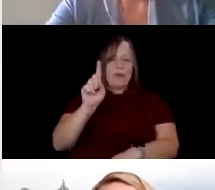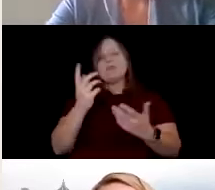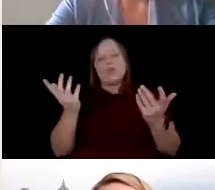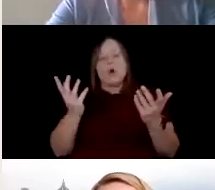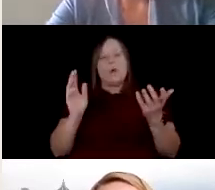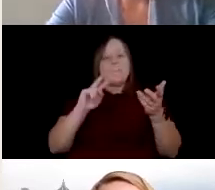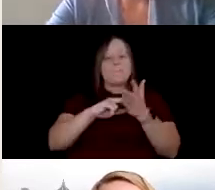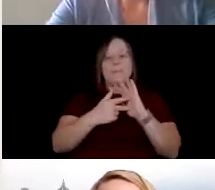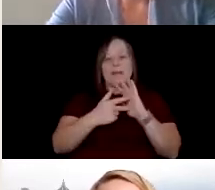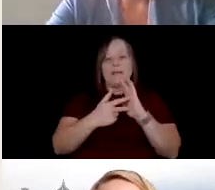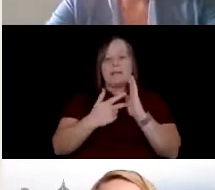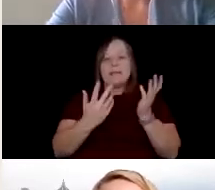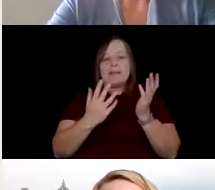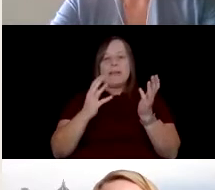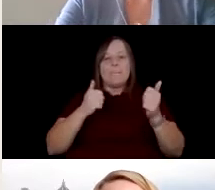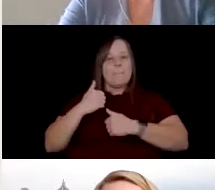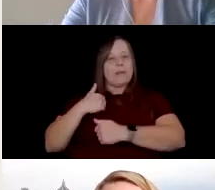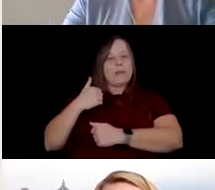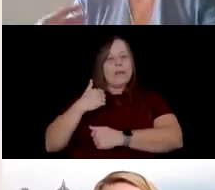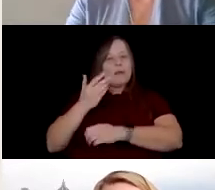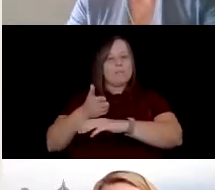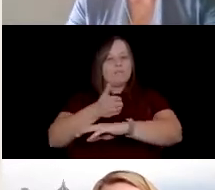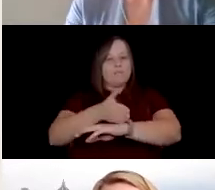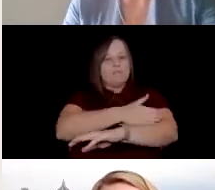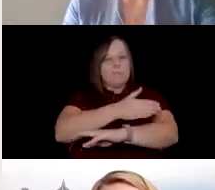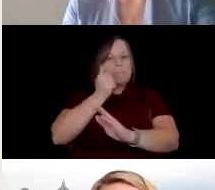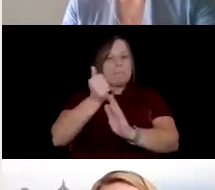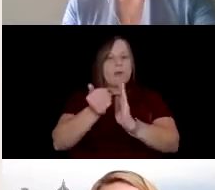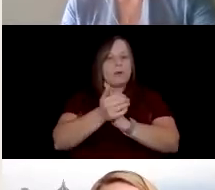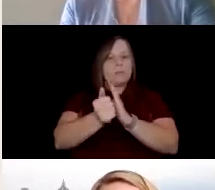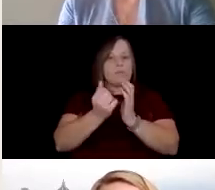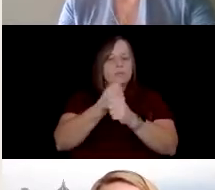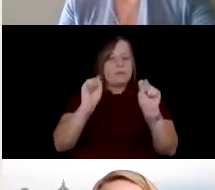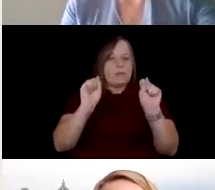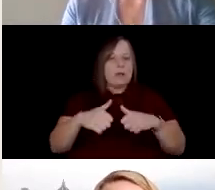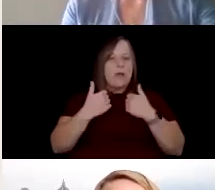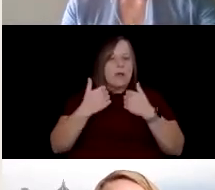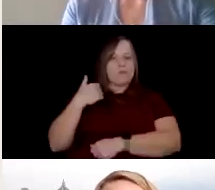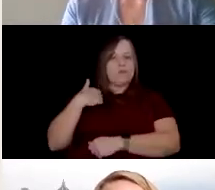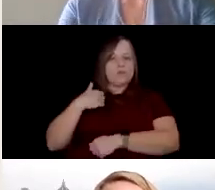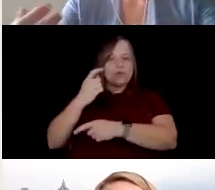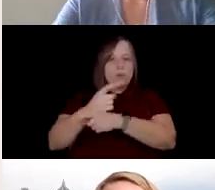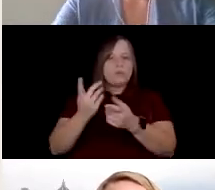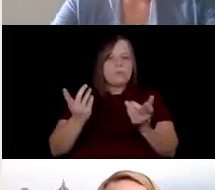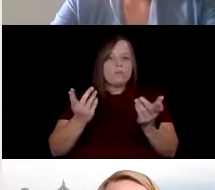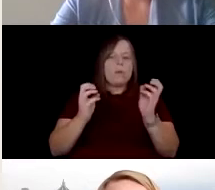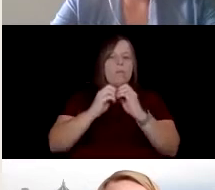is the military is getting better and better at saving the lives of soldiers, right? So more people are surviving,